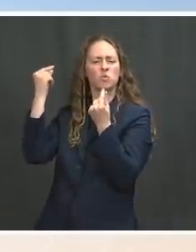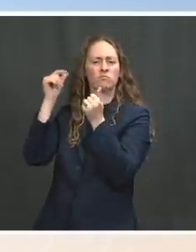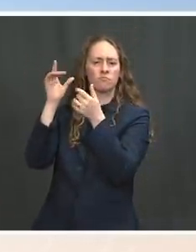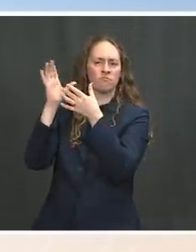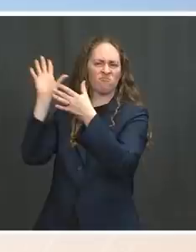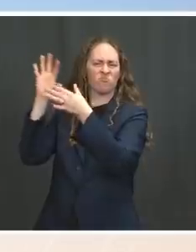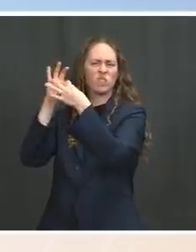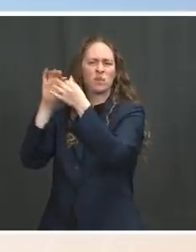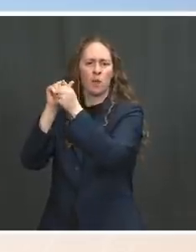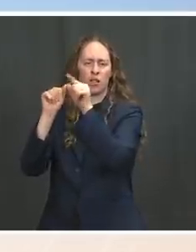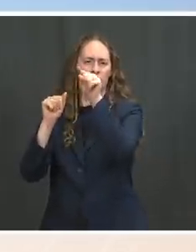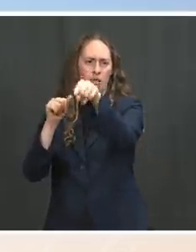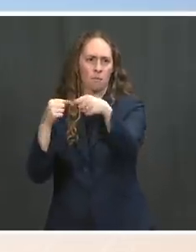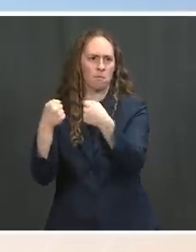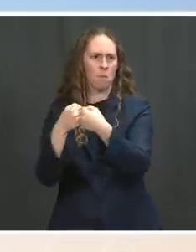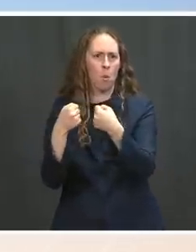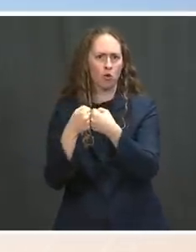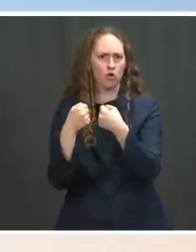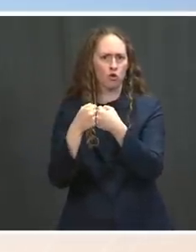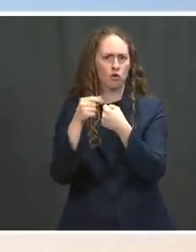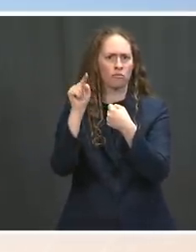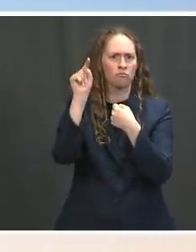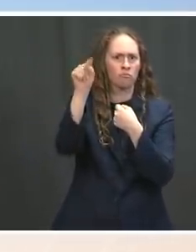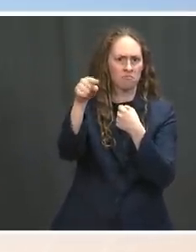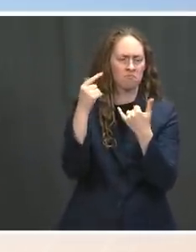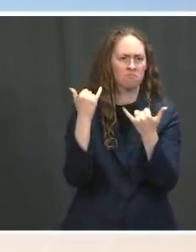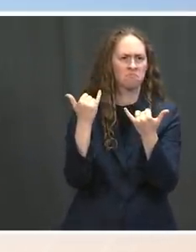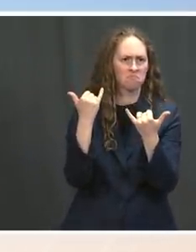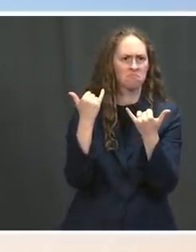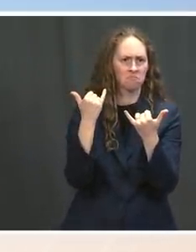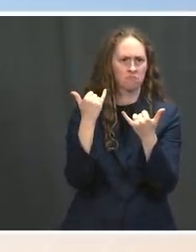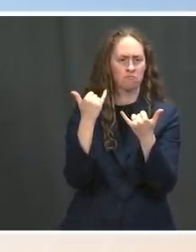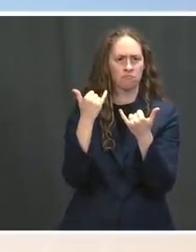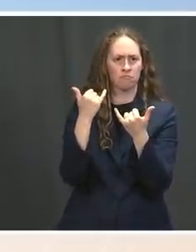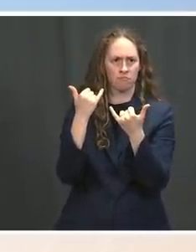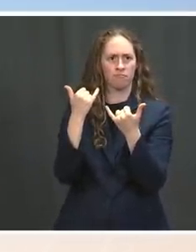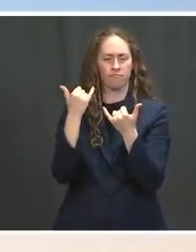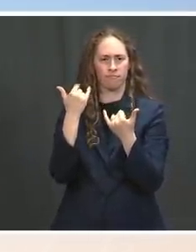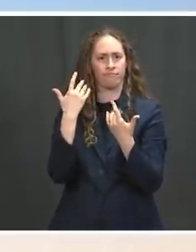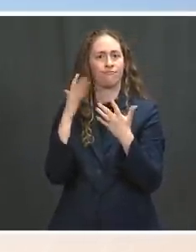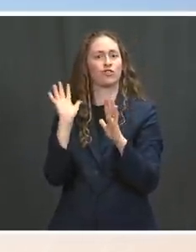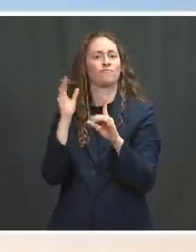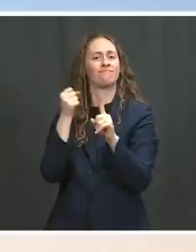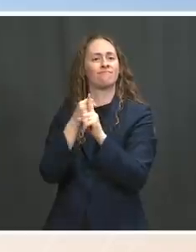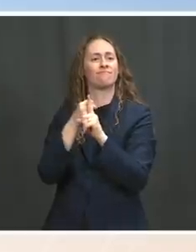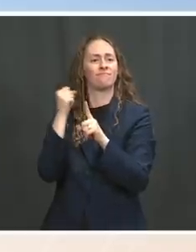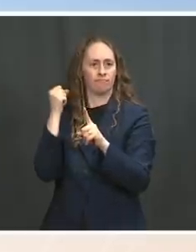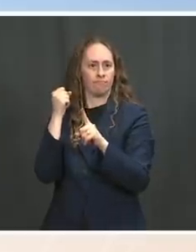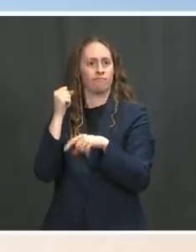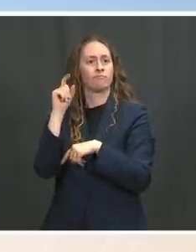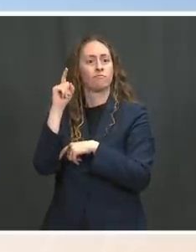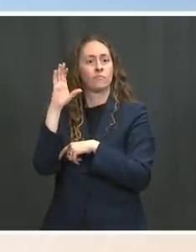but at his hundred-day mark, Biden is the most liberal President we've had -- and the public thinks he's a moderate. That's a winning strategy to me.